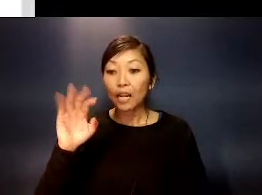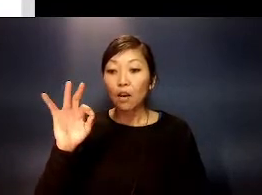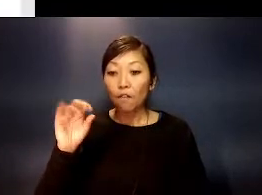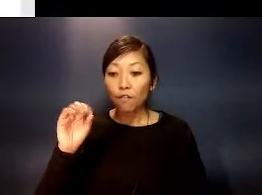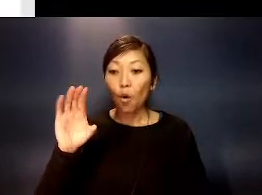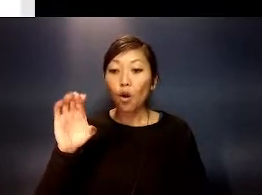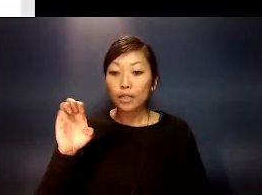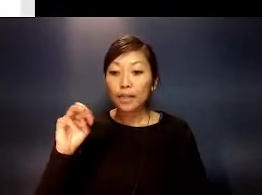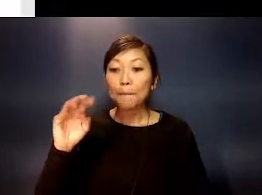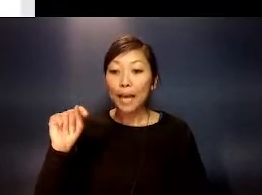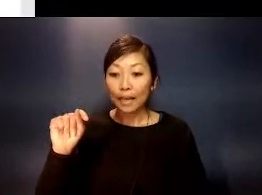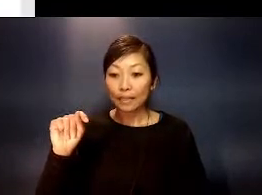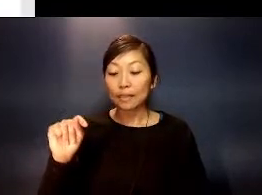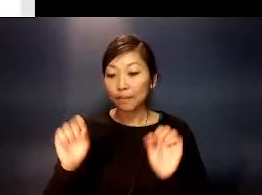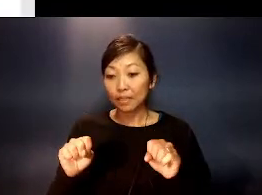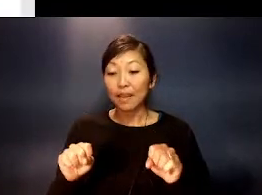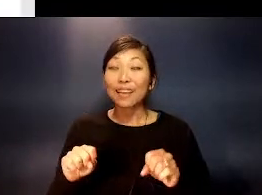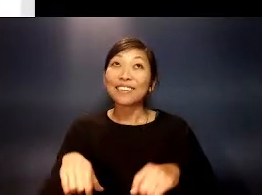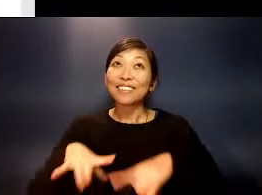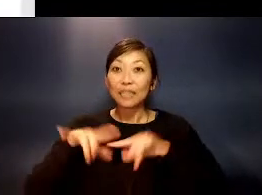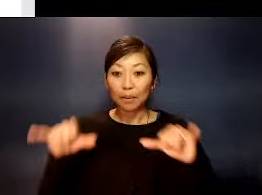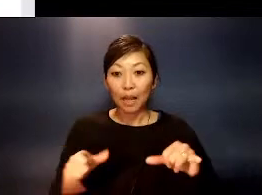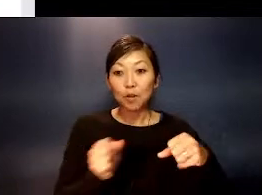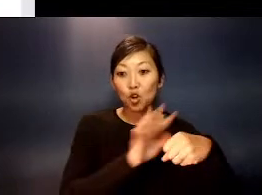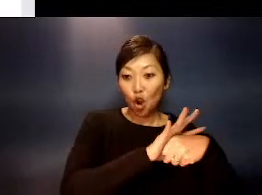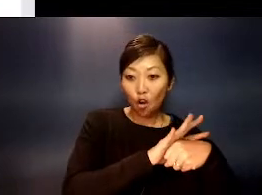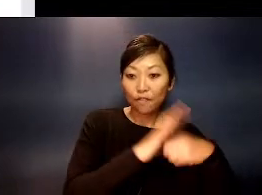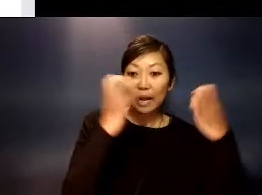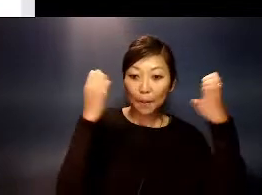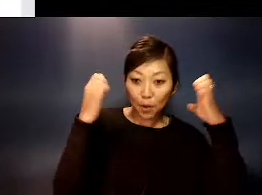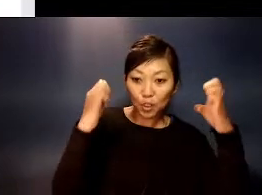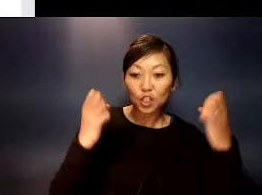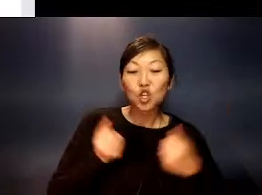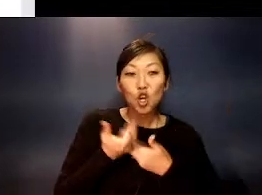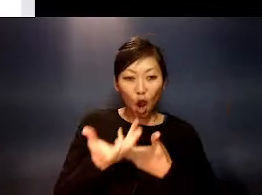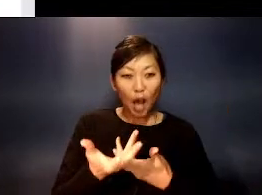WHILE WE ARE UNDERSTAFFED IN MANY CITY DEPARTMENTS, INCLUDING CIVIL RIGHTS, AND, SO, THIS REQUEST IS ONLY A